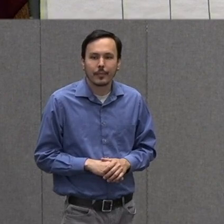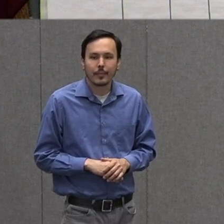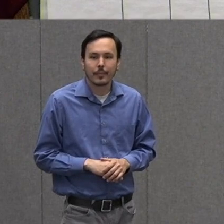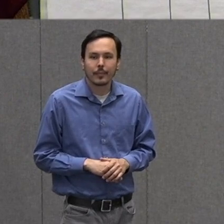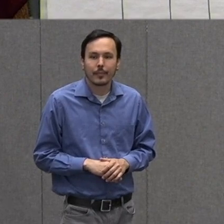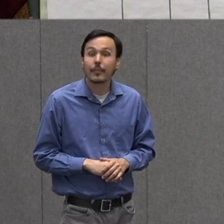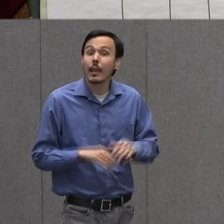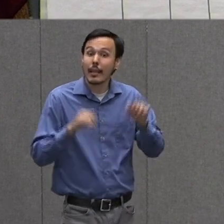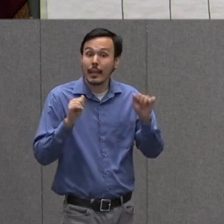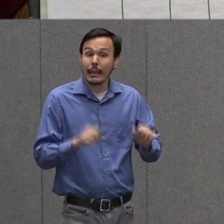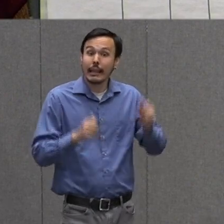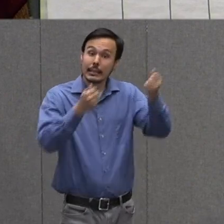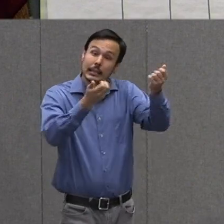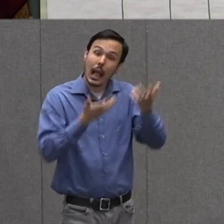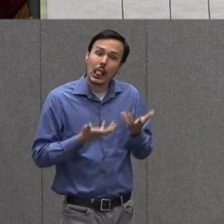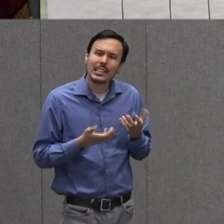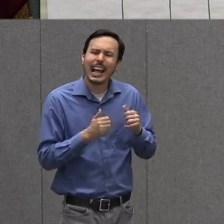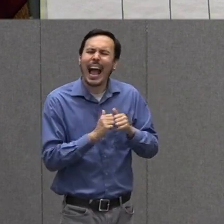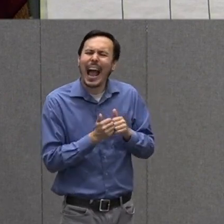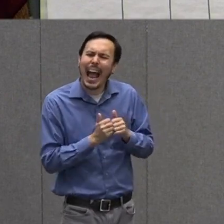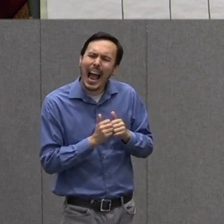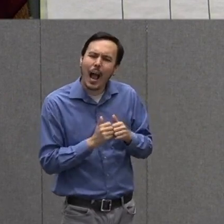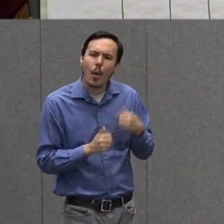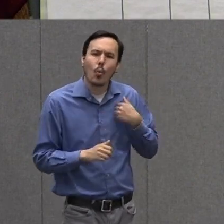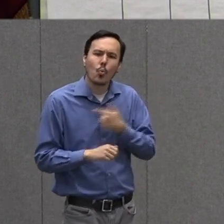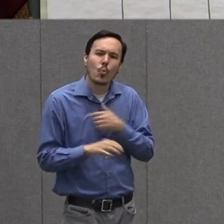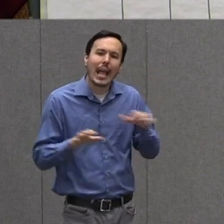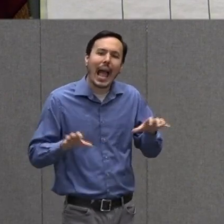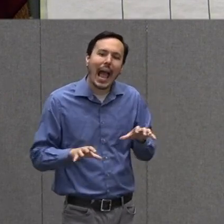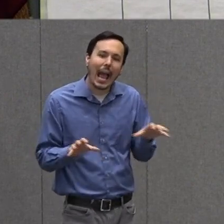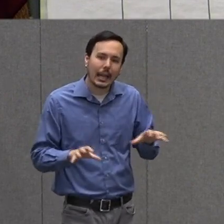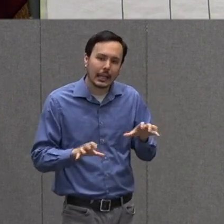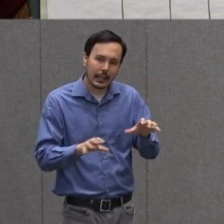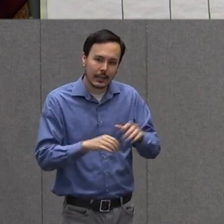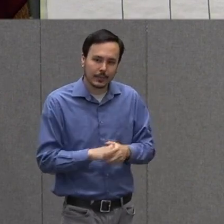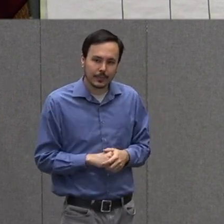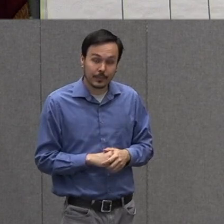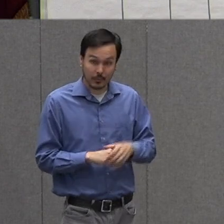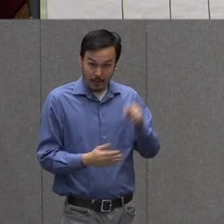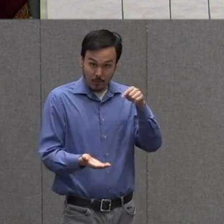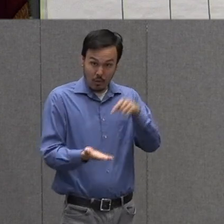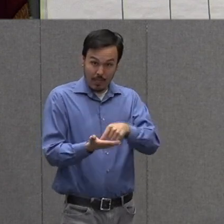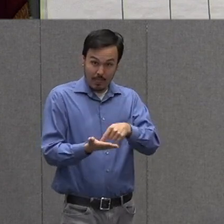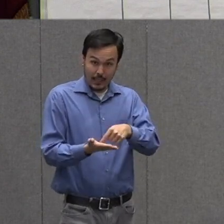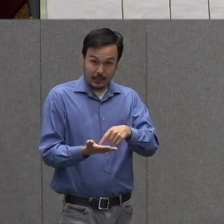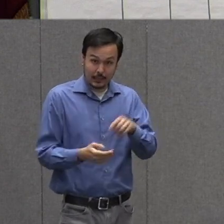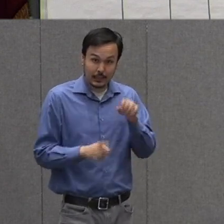They can tell us how we act. In this particular case,